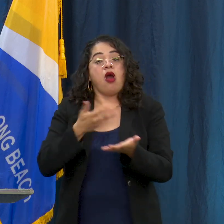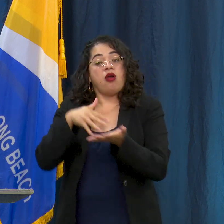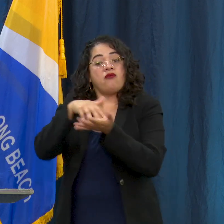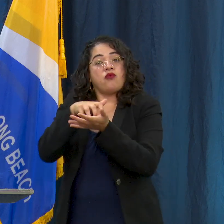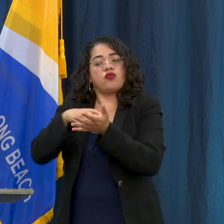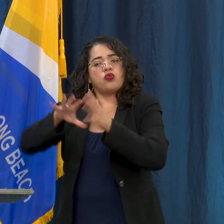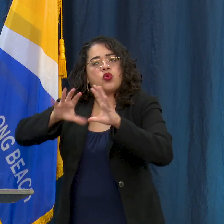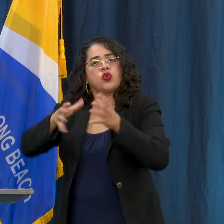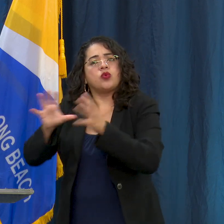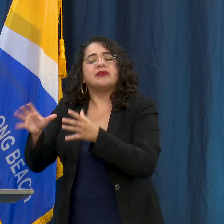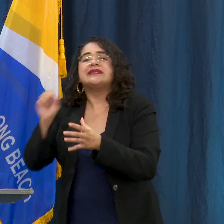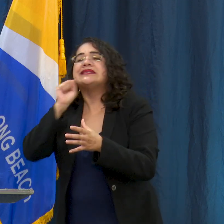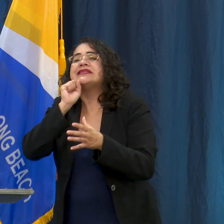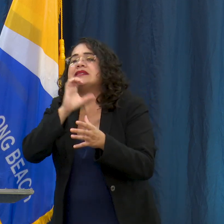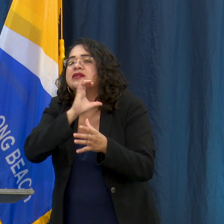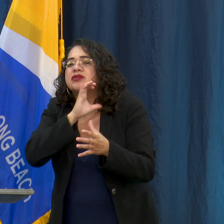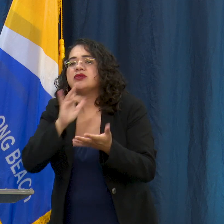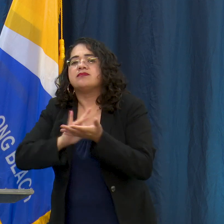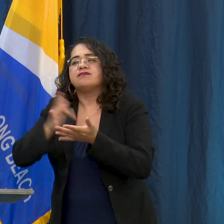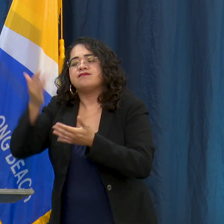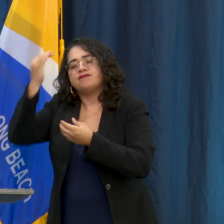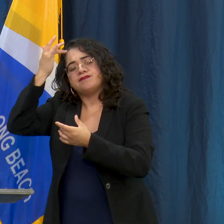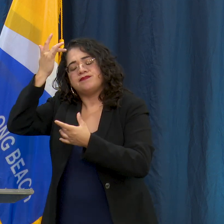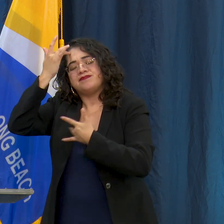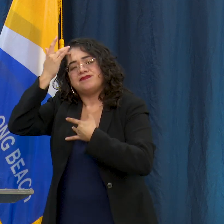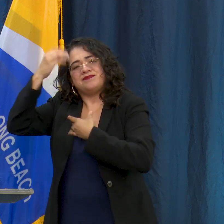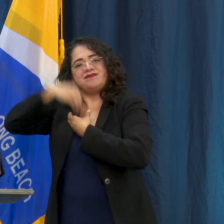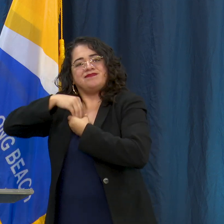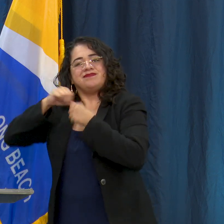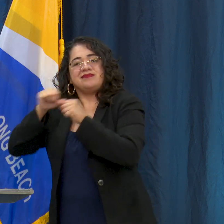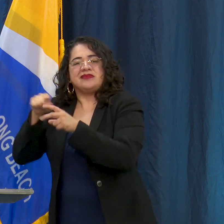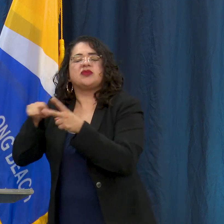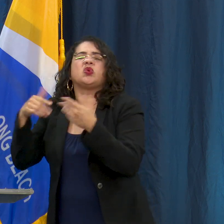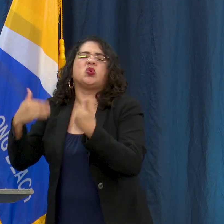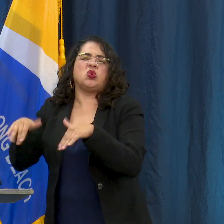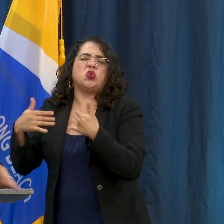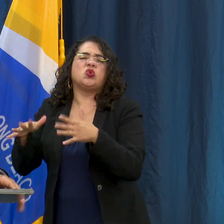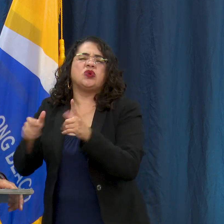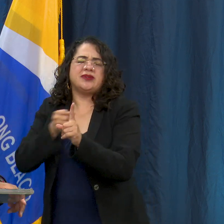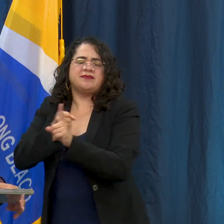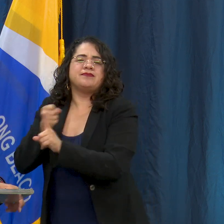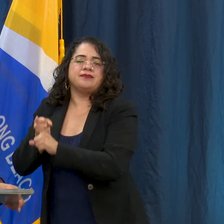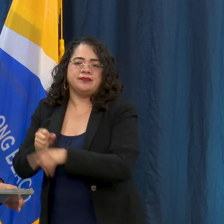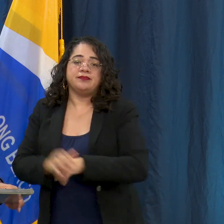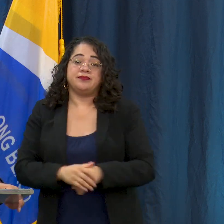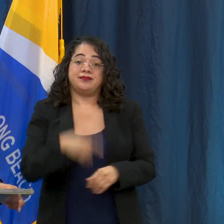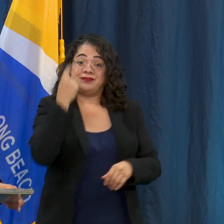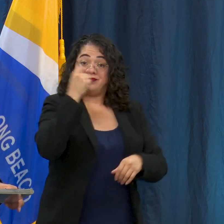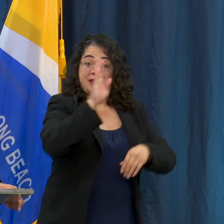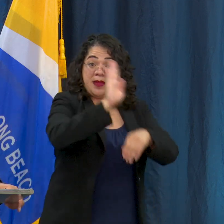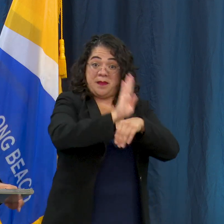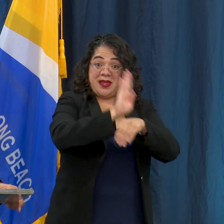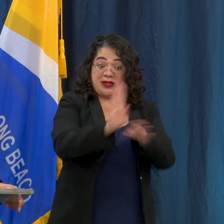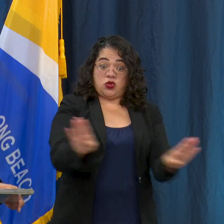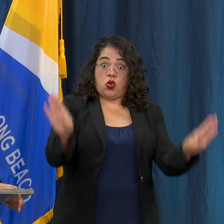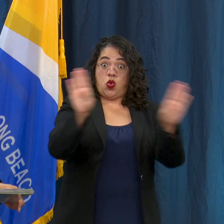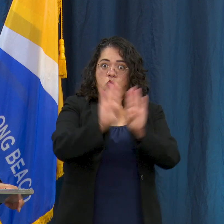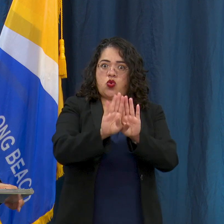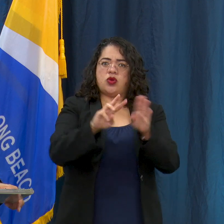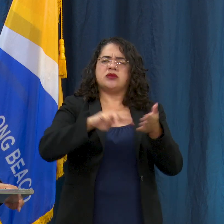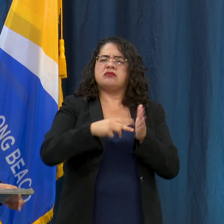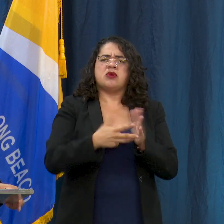needed our support. When businesses are closed we know revenue goes down, sales